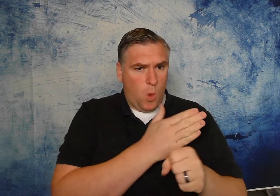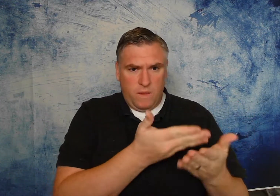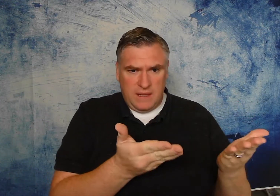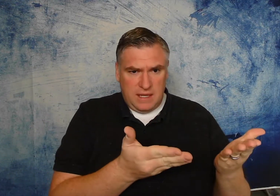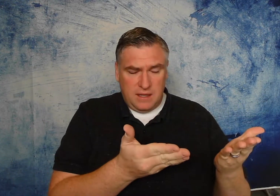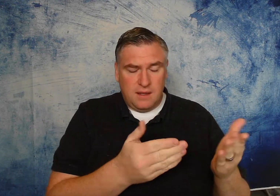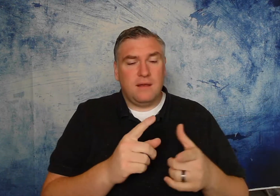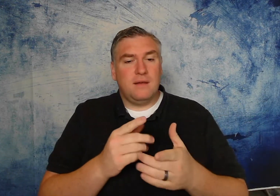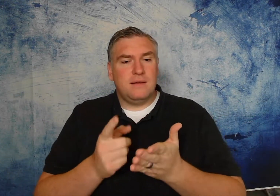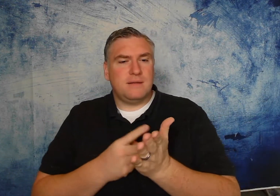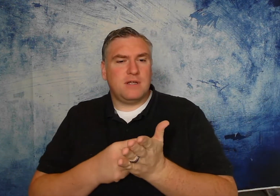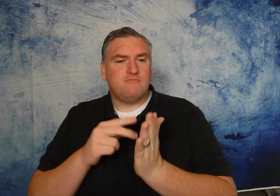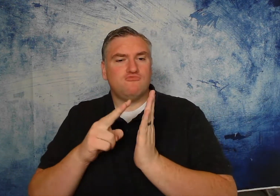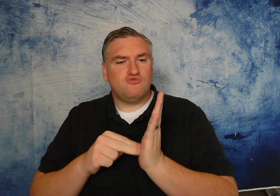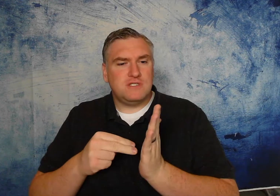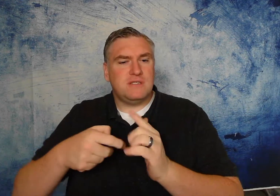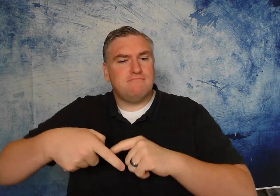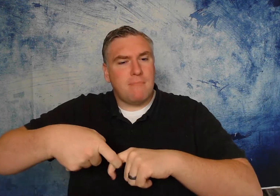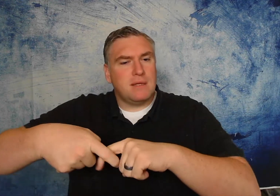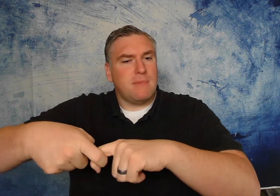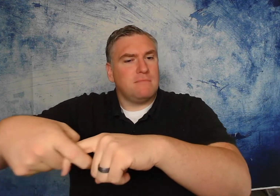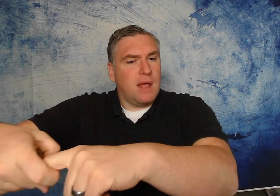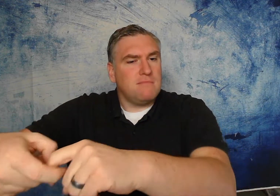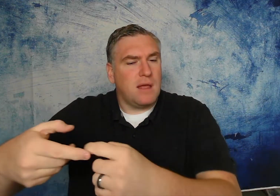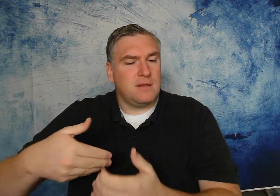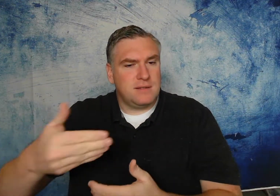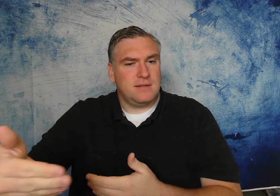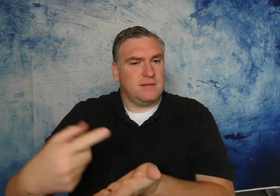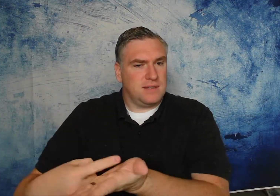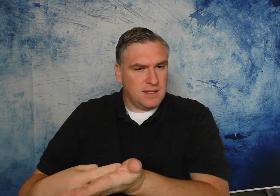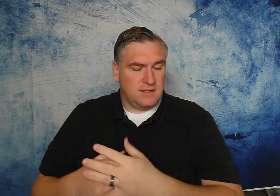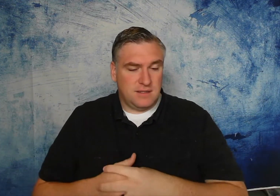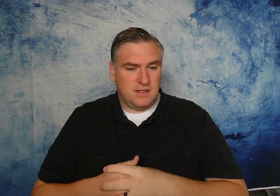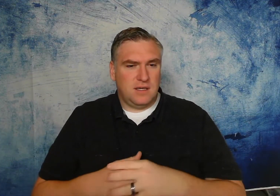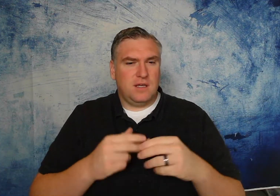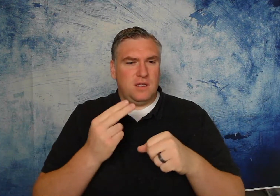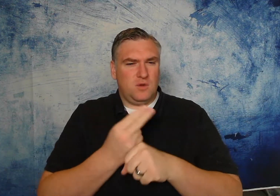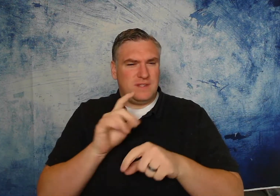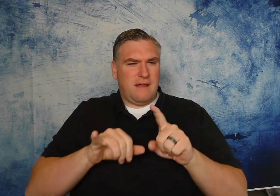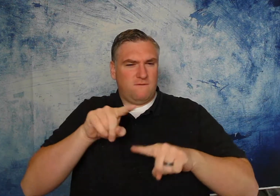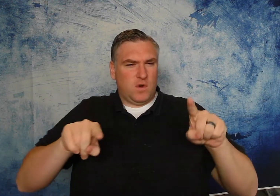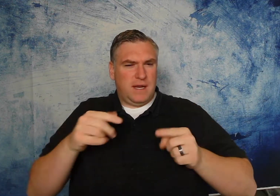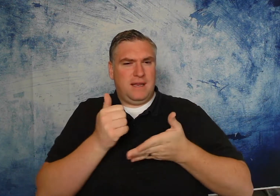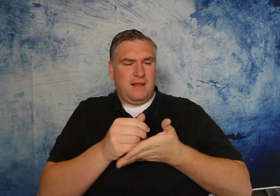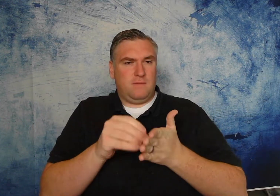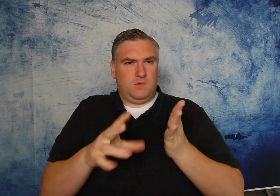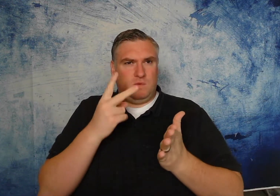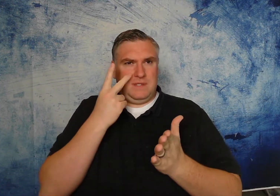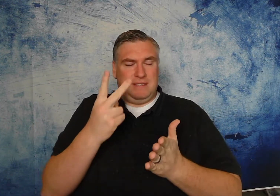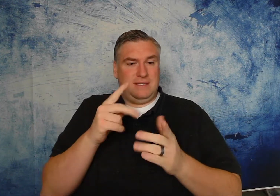do a whole read aloud with no pauses then do a read aloud with pauses. Use